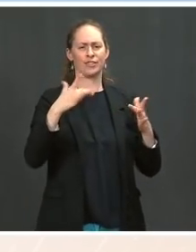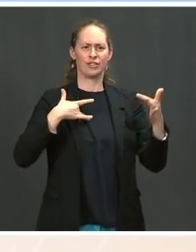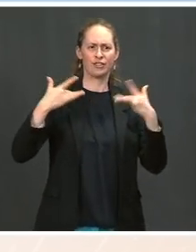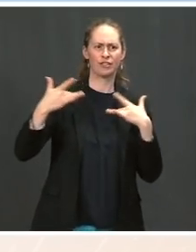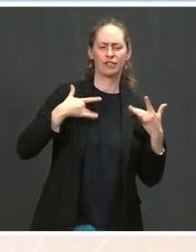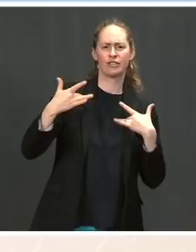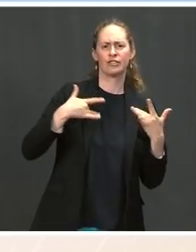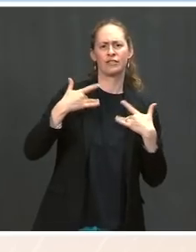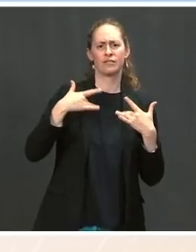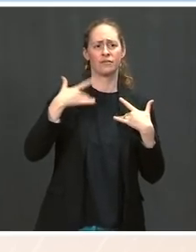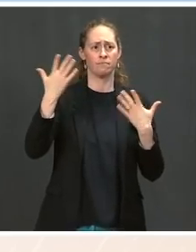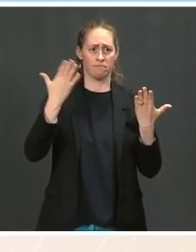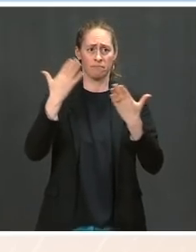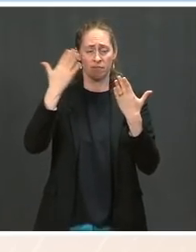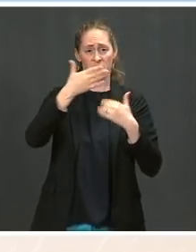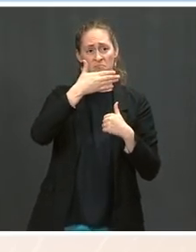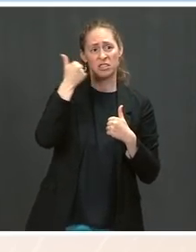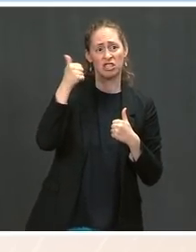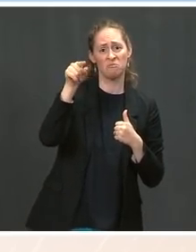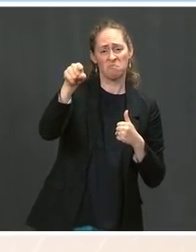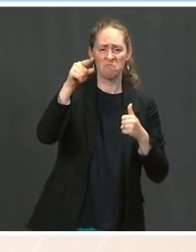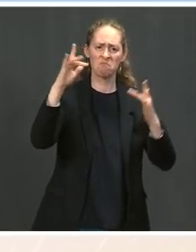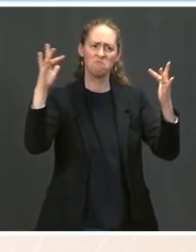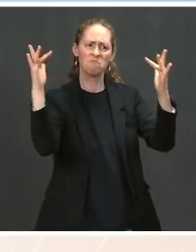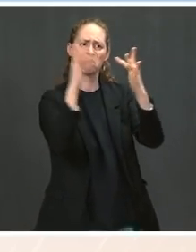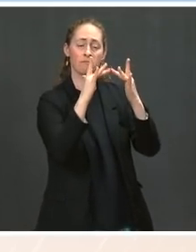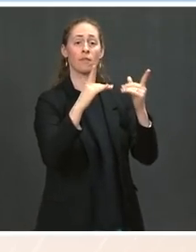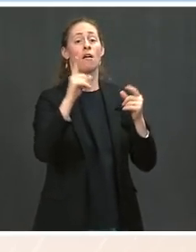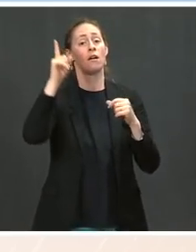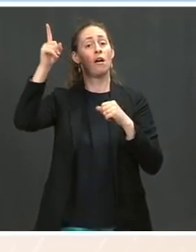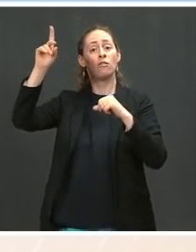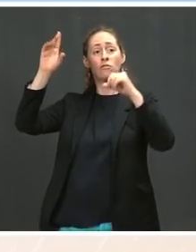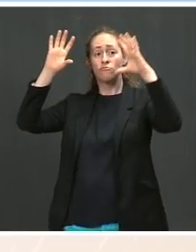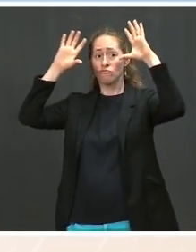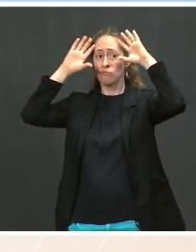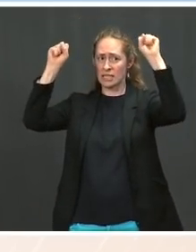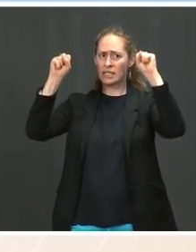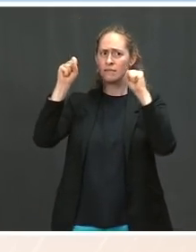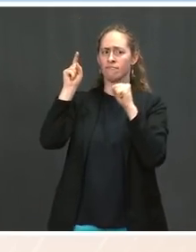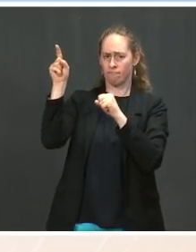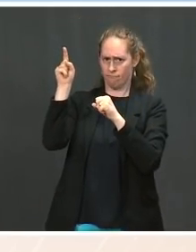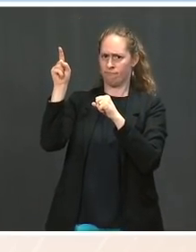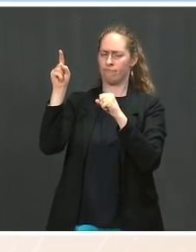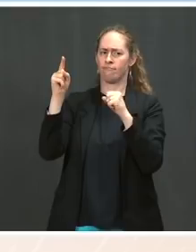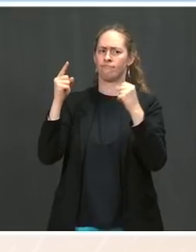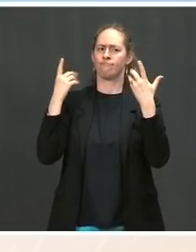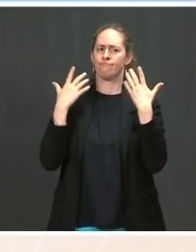I will say that the President -- President Biden, I should say -- had a constructive call yesterday,